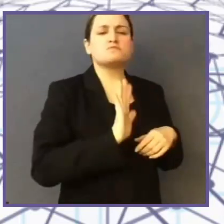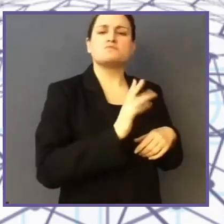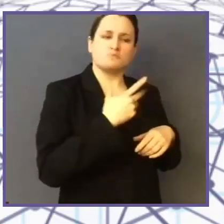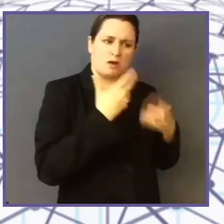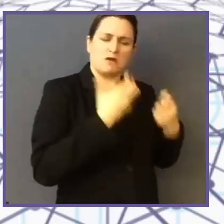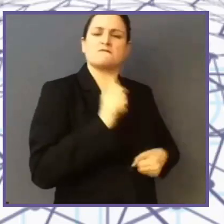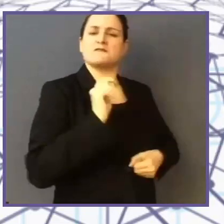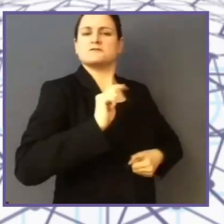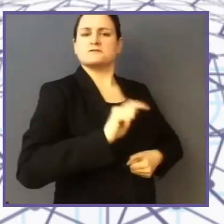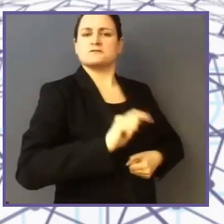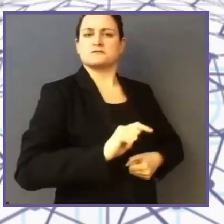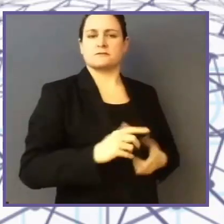disability Alliance, which is representative.